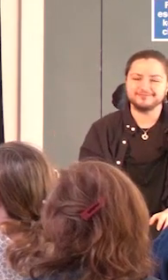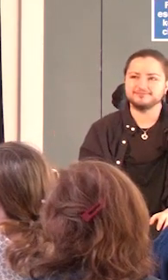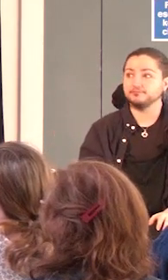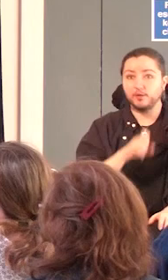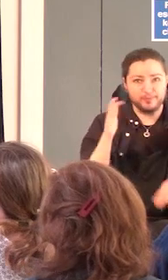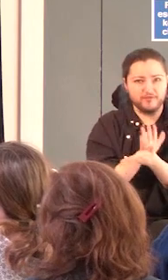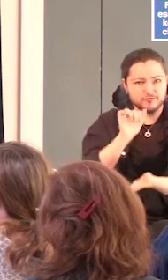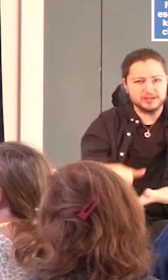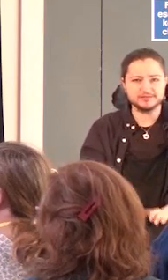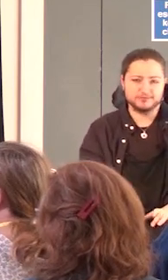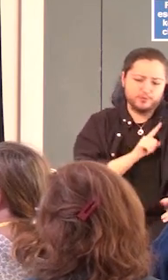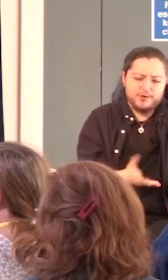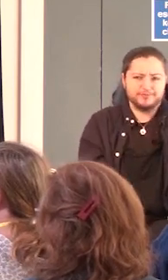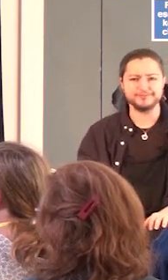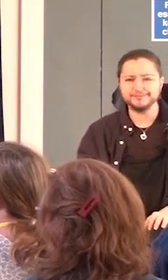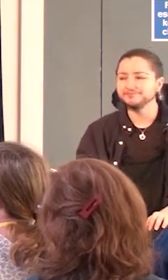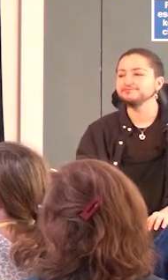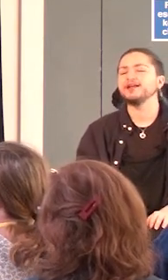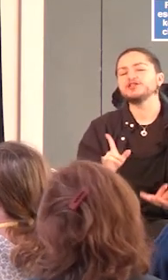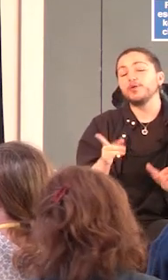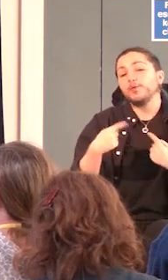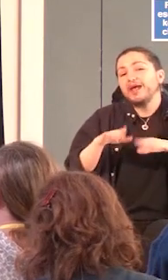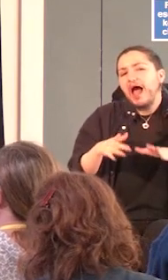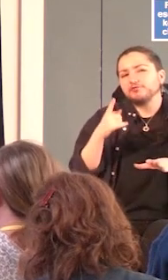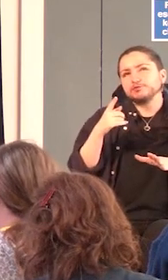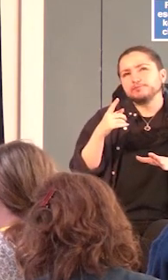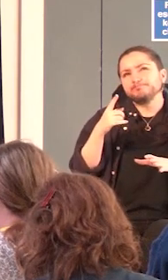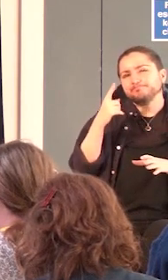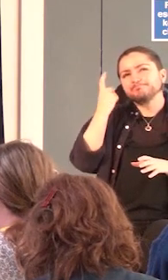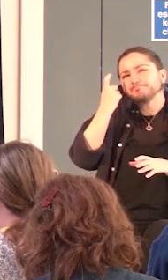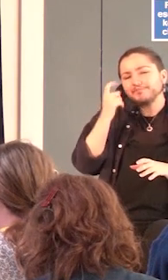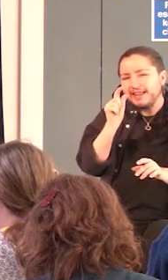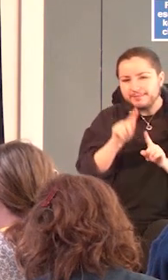that would be and why not, you know? So we have to think about things slightly differently and how we approach our environment,